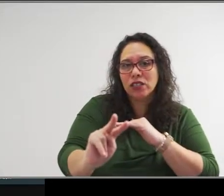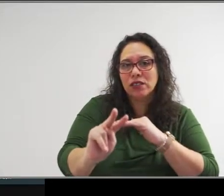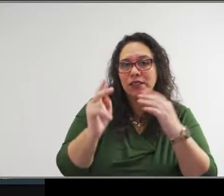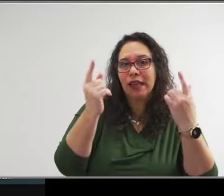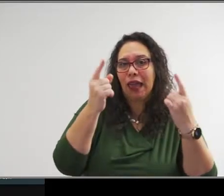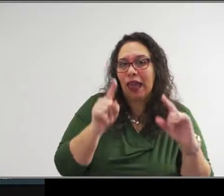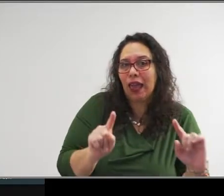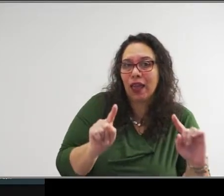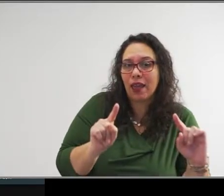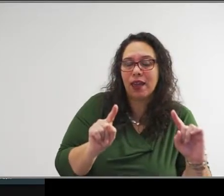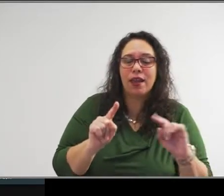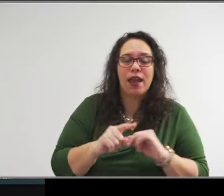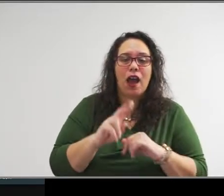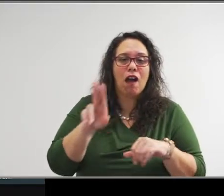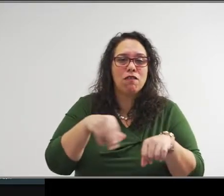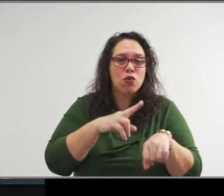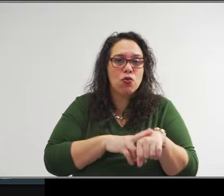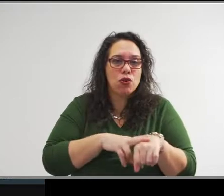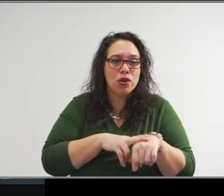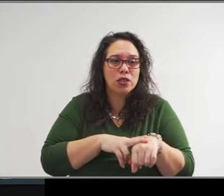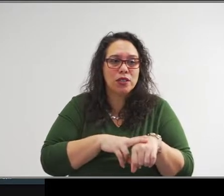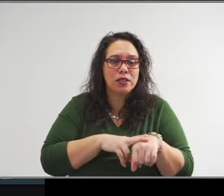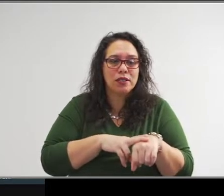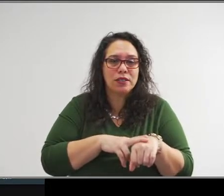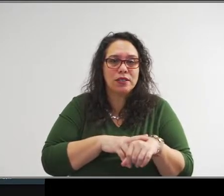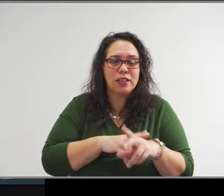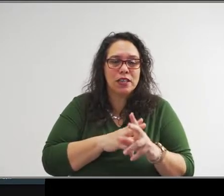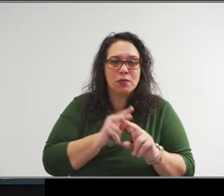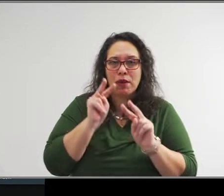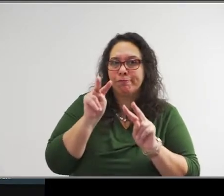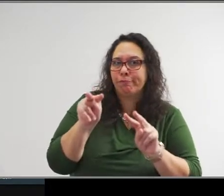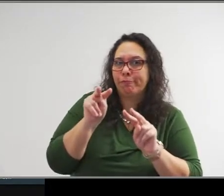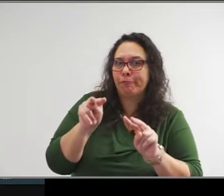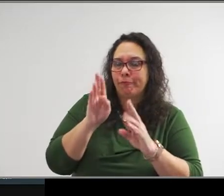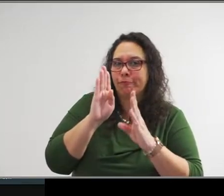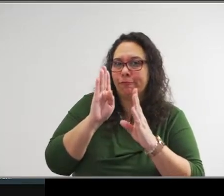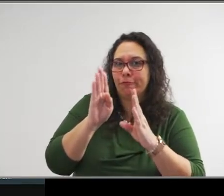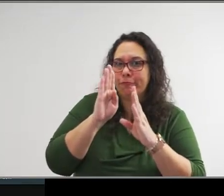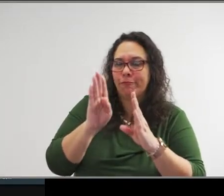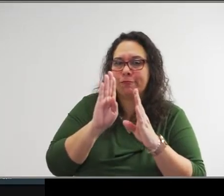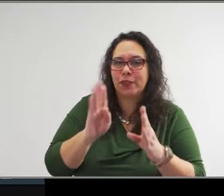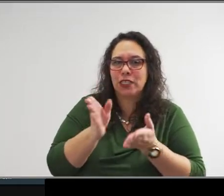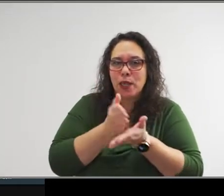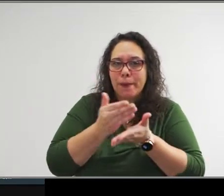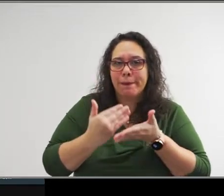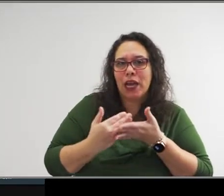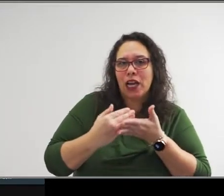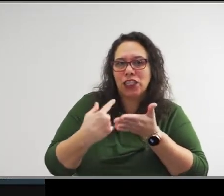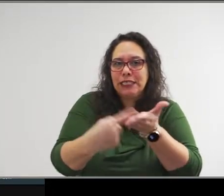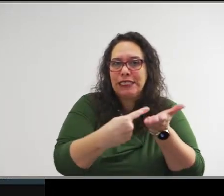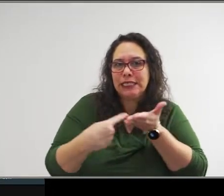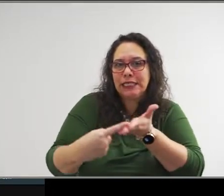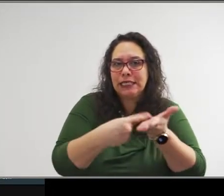And of course be very tuned into the budget deliberations occurring at the state.